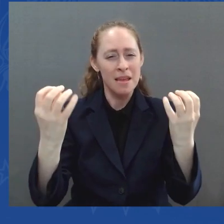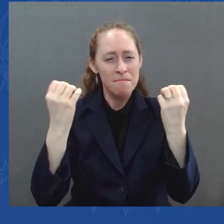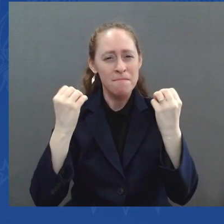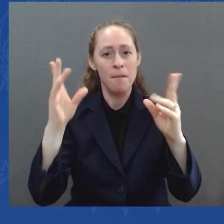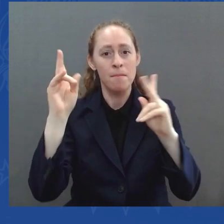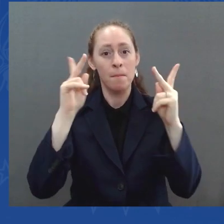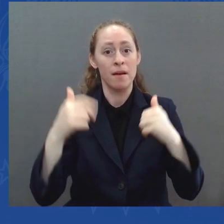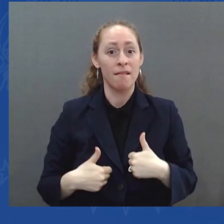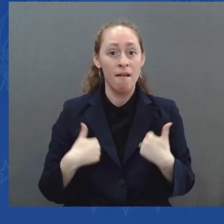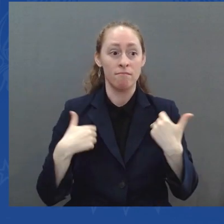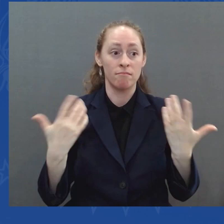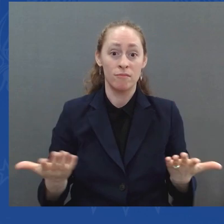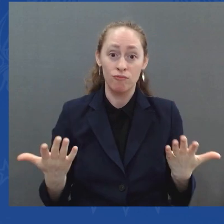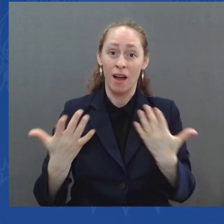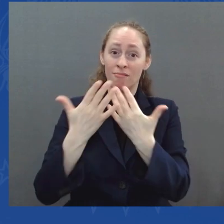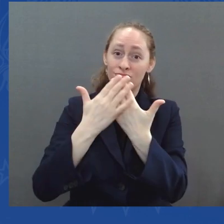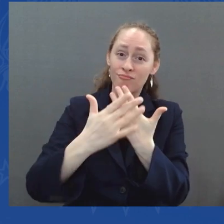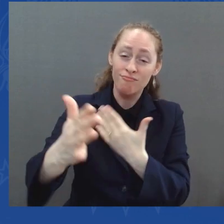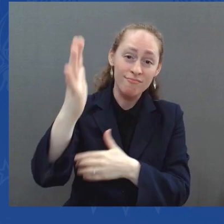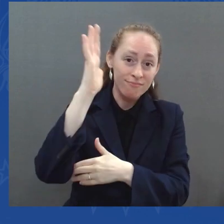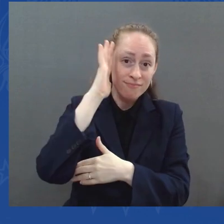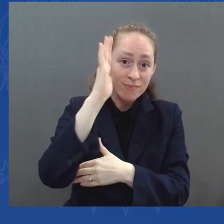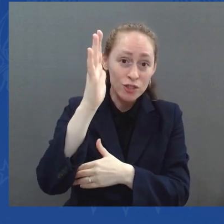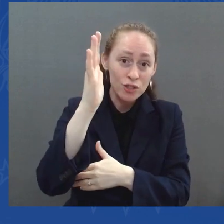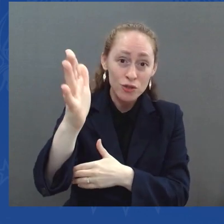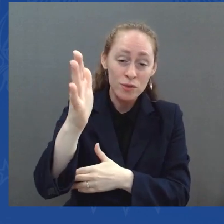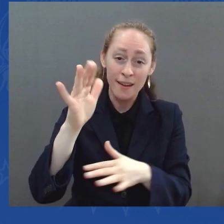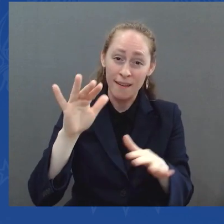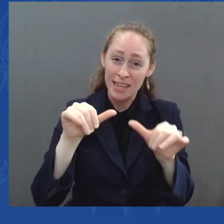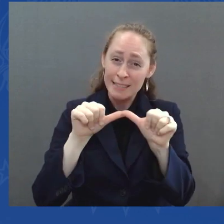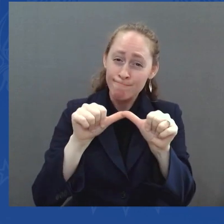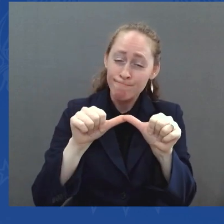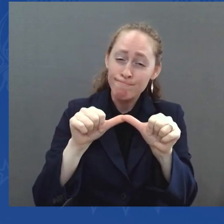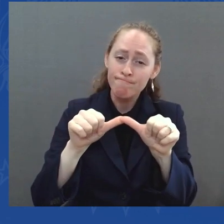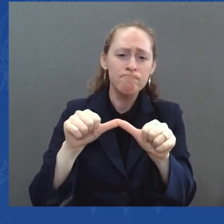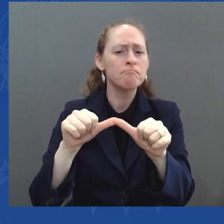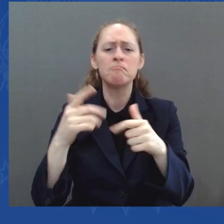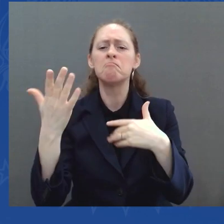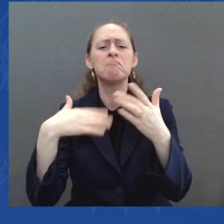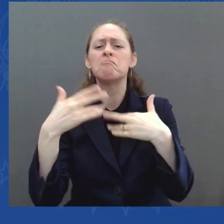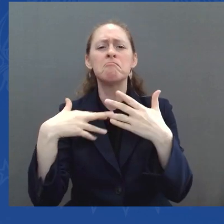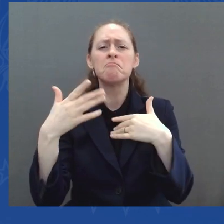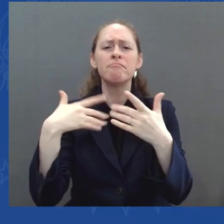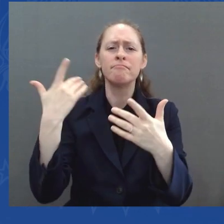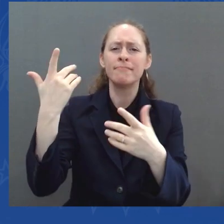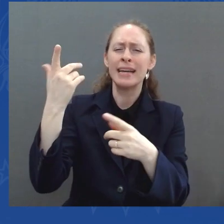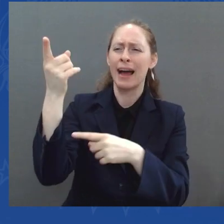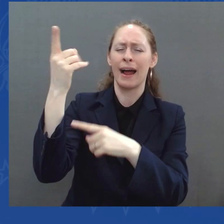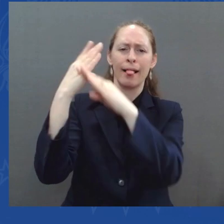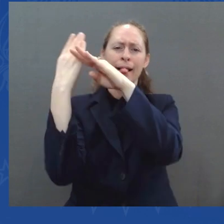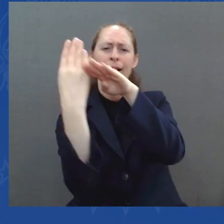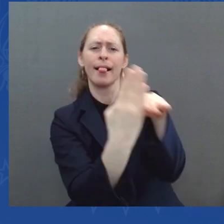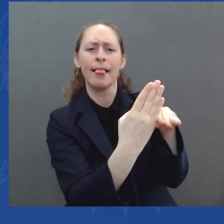and the criticism and continually improve where you fall short, you can make America better.